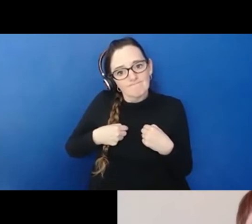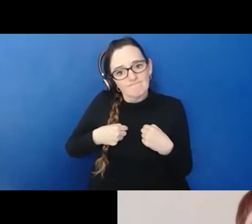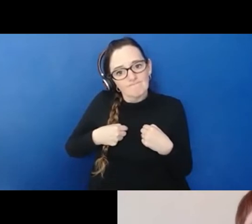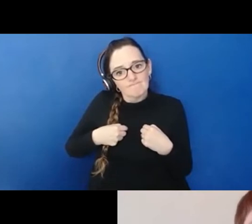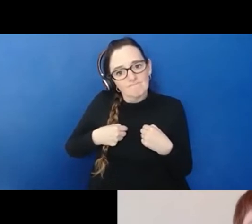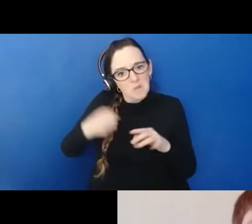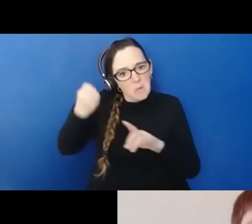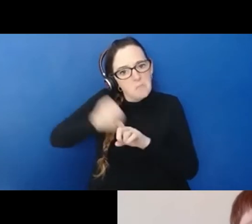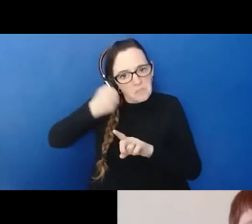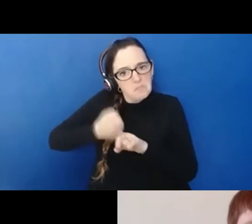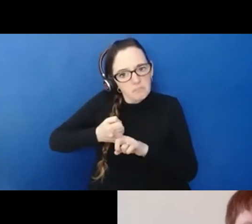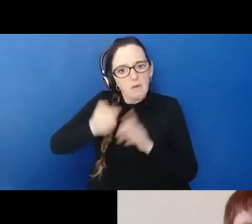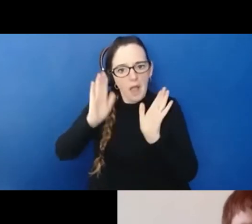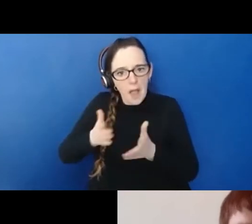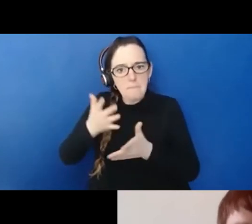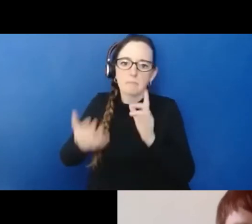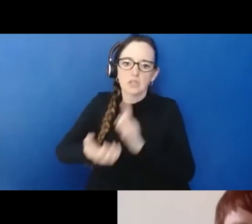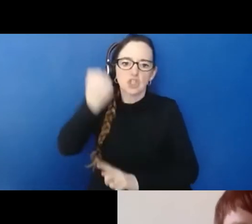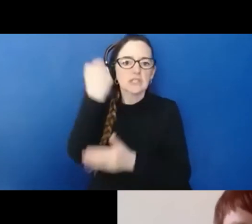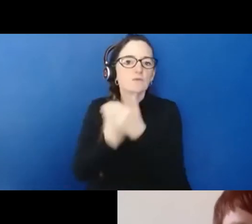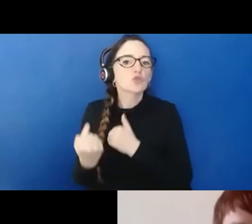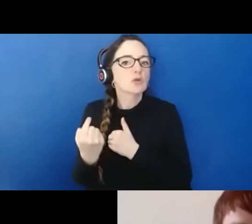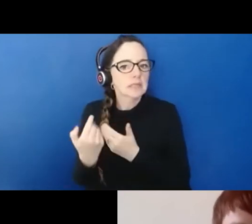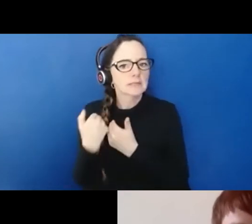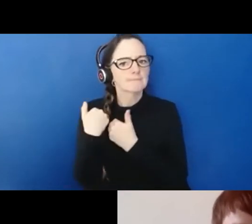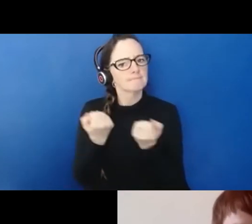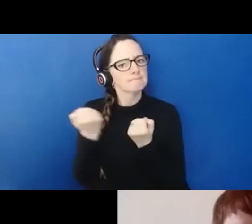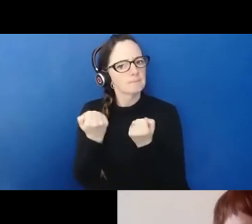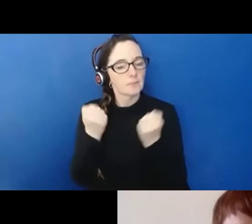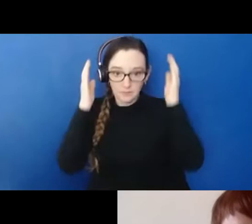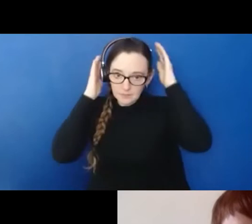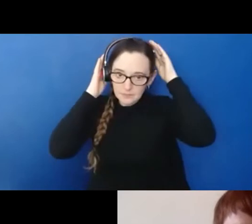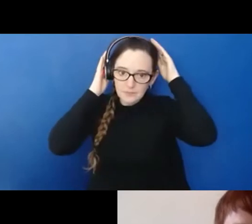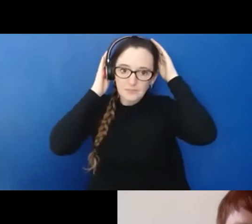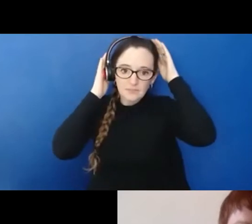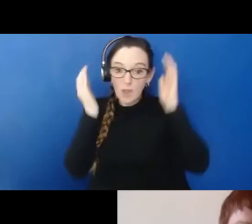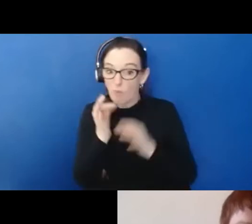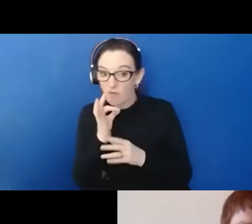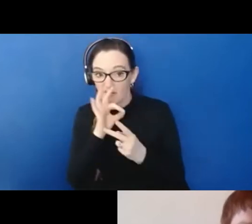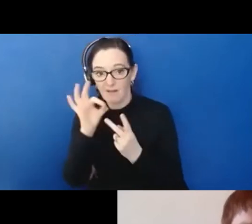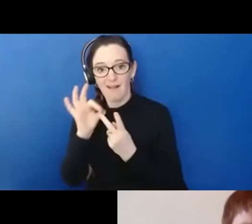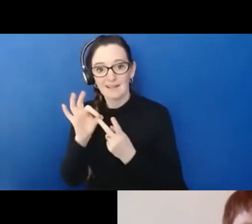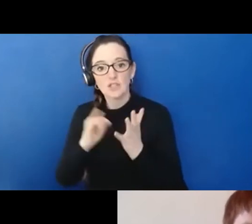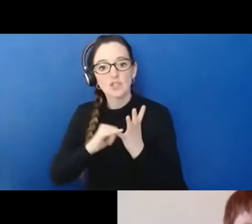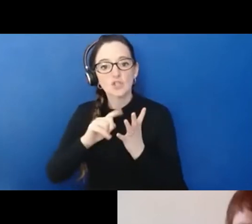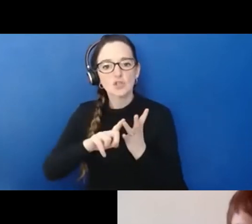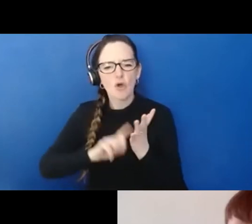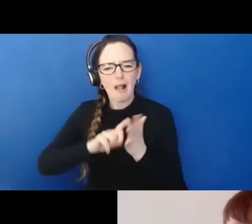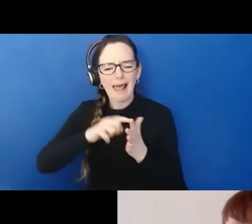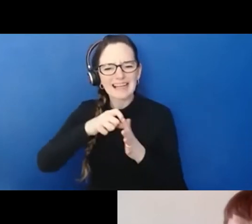Soledad how do you reflect on the same question? >> SOLEDAD: I think one of the things that